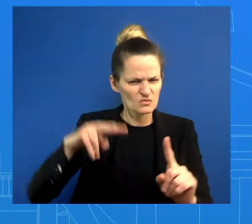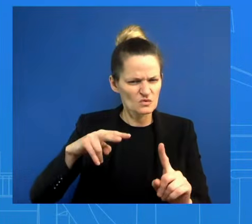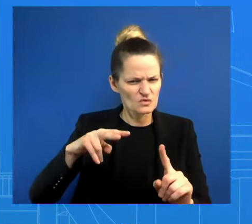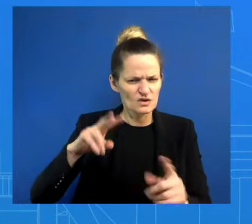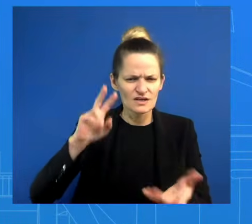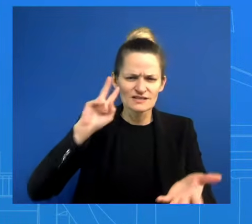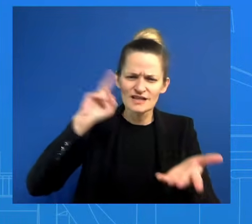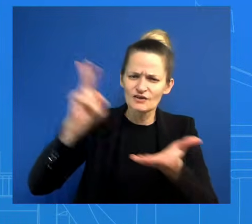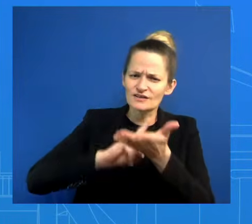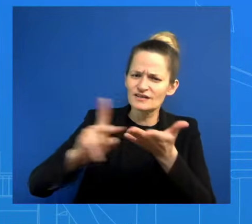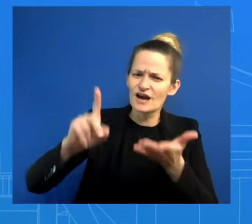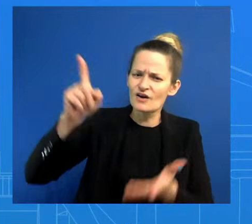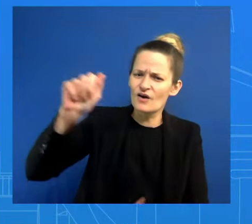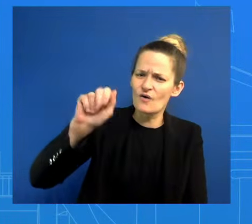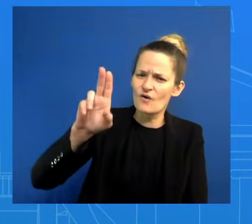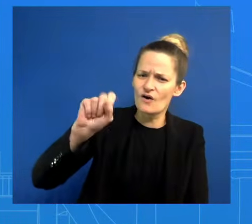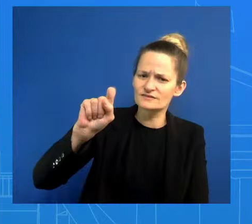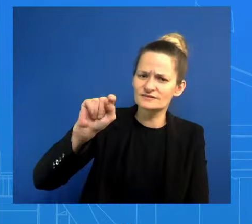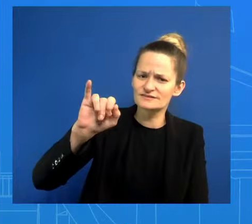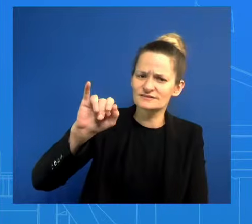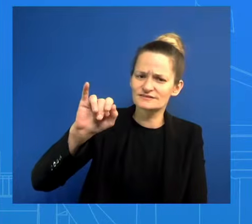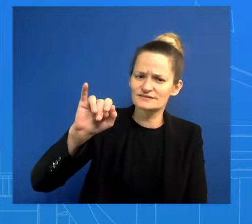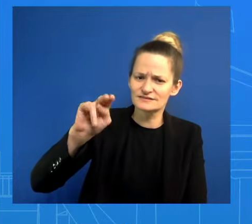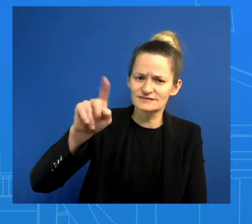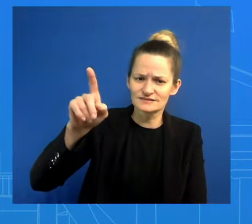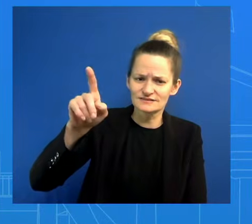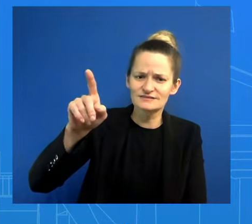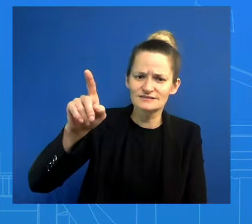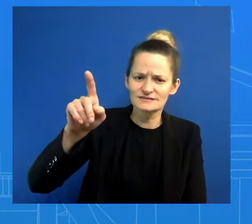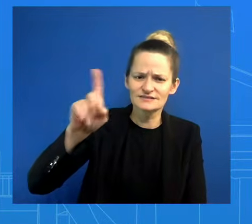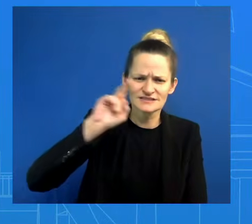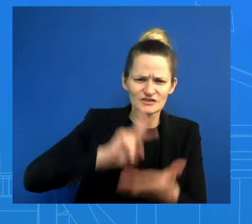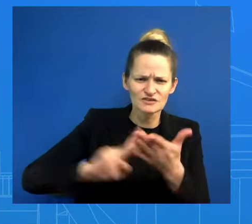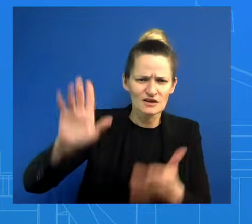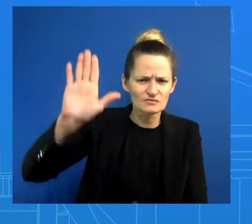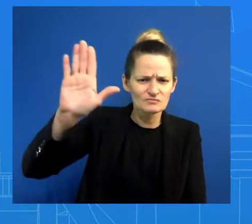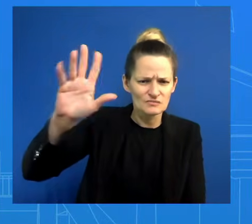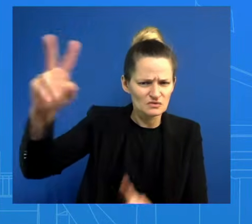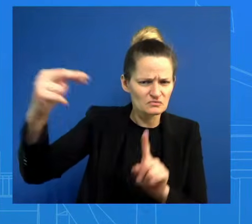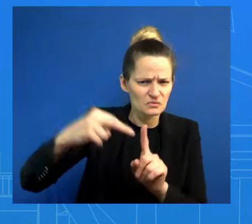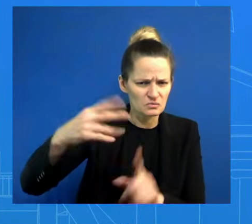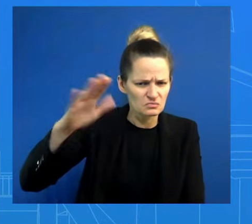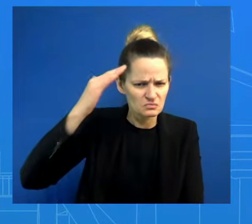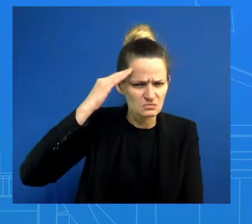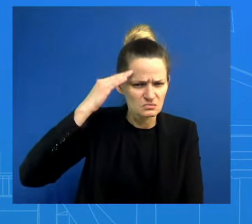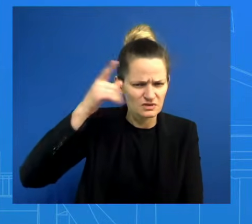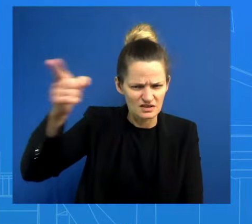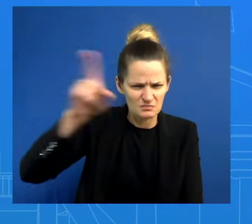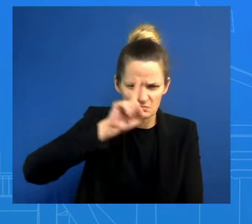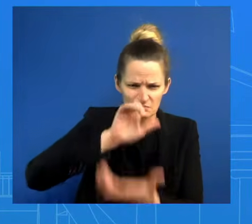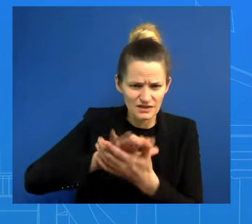he believed in how important the vaccine mandate was. What I'm saying is: We want to look at -- and the President --